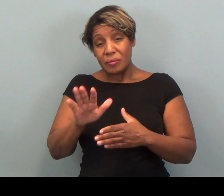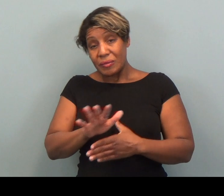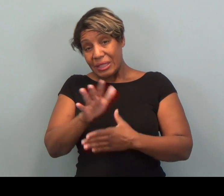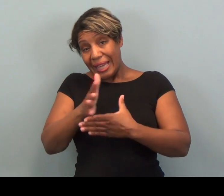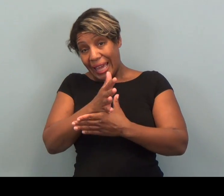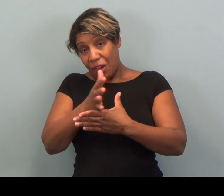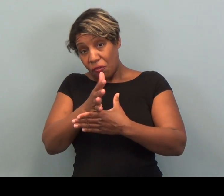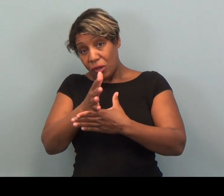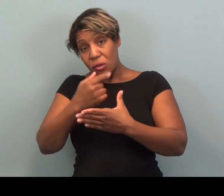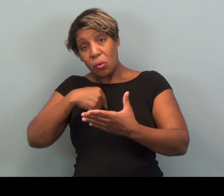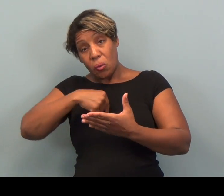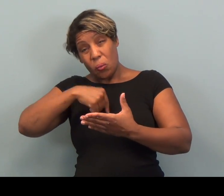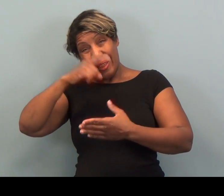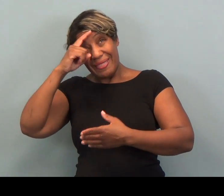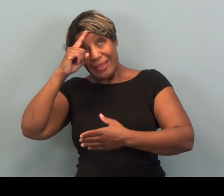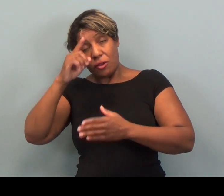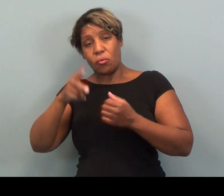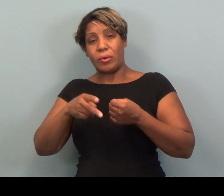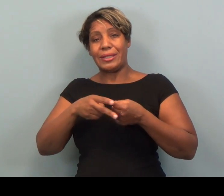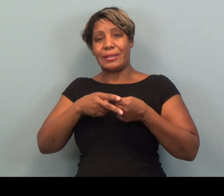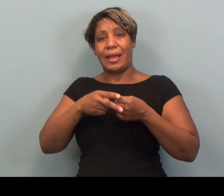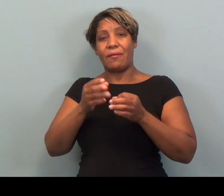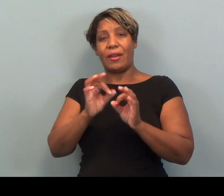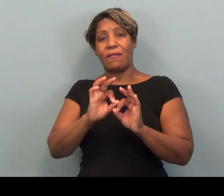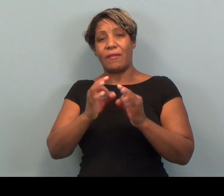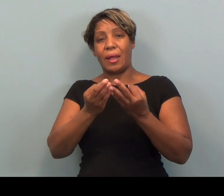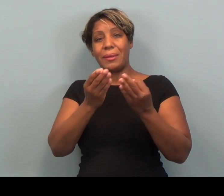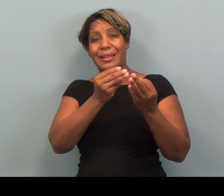On average, we believe that we save families and individuals